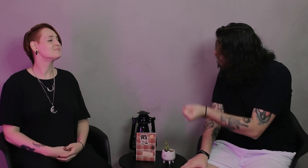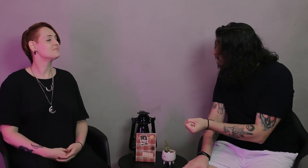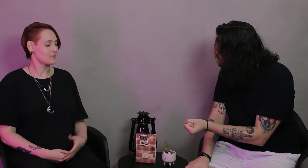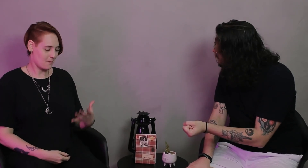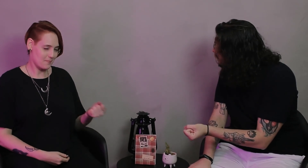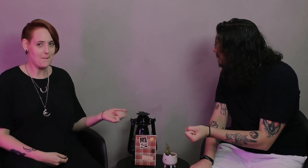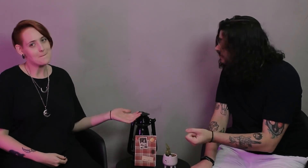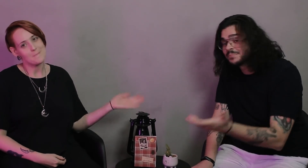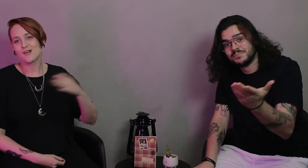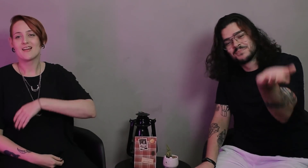Come on? - Yes!